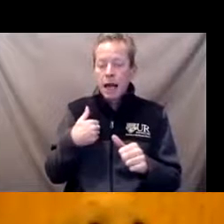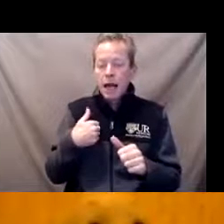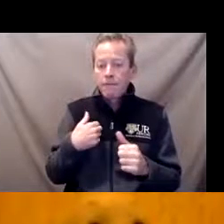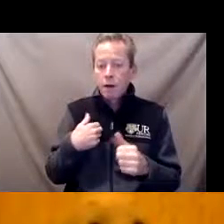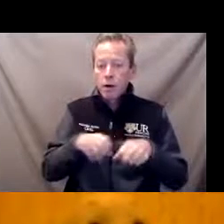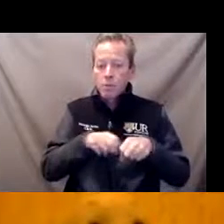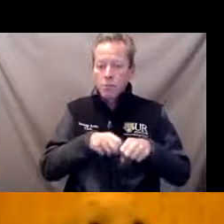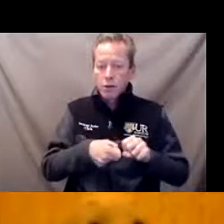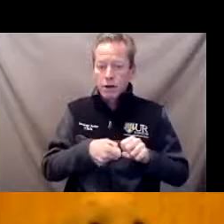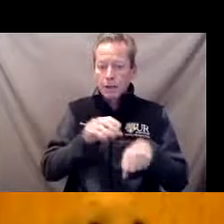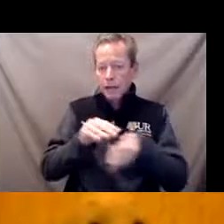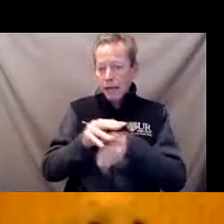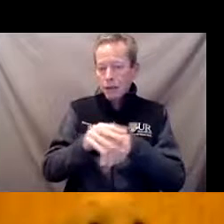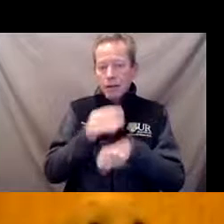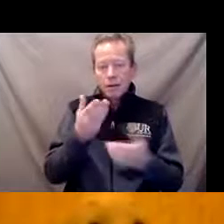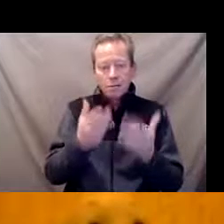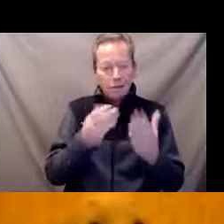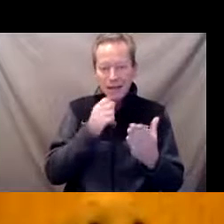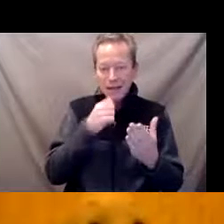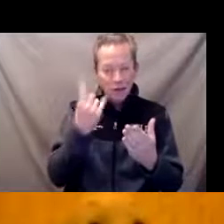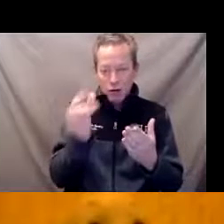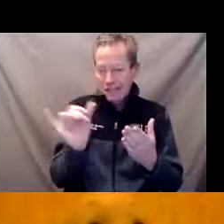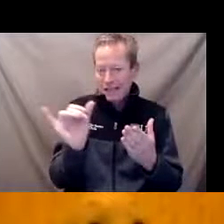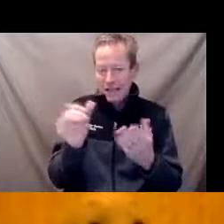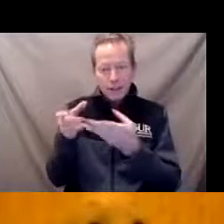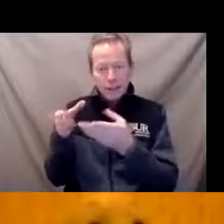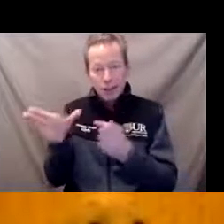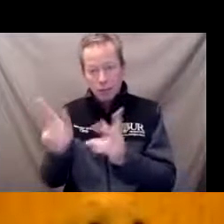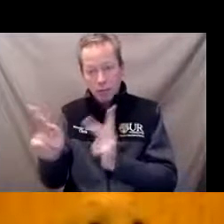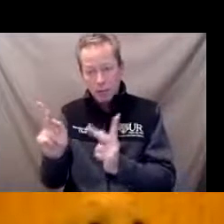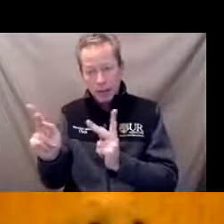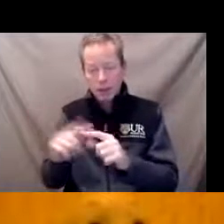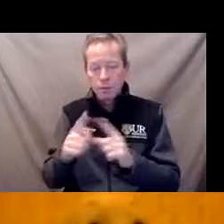It may not look like it does to the general population but we have found ways to get around